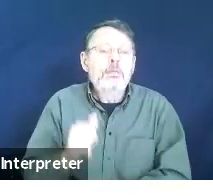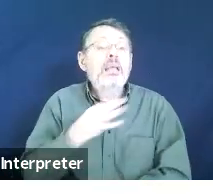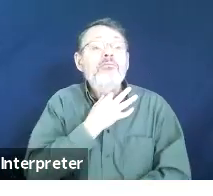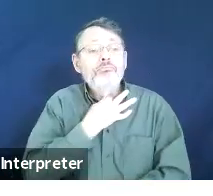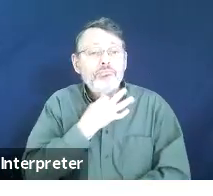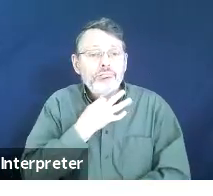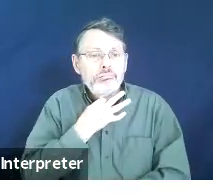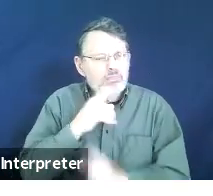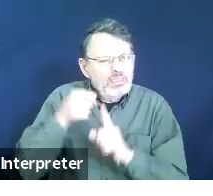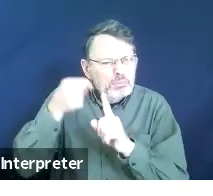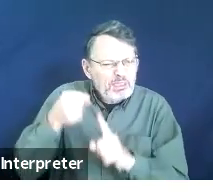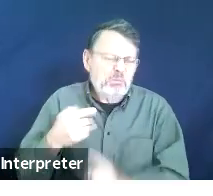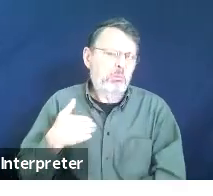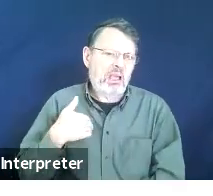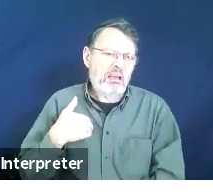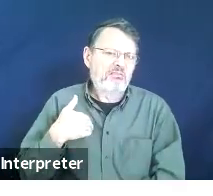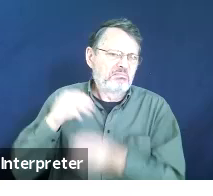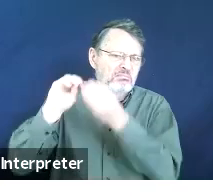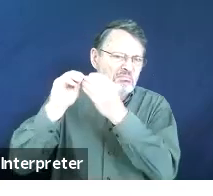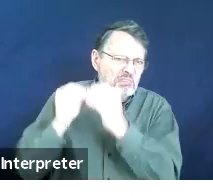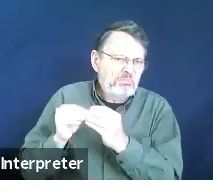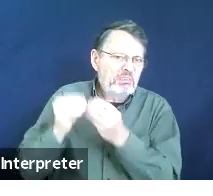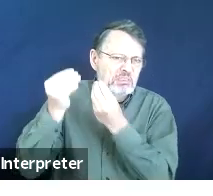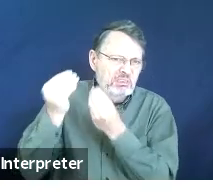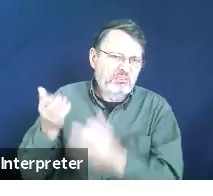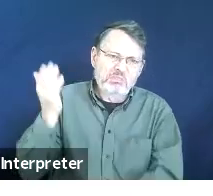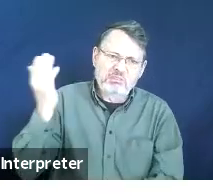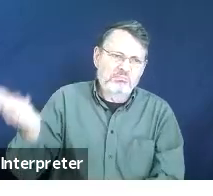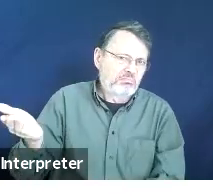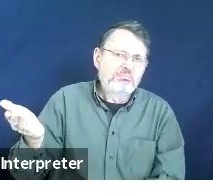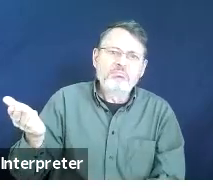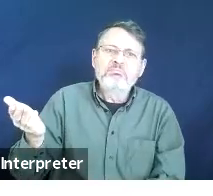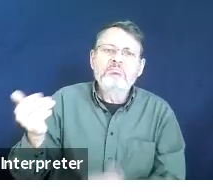specifics, we do have the information available. You can go ahead and ask those questions during